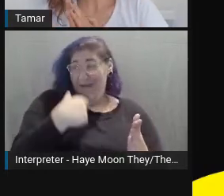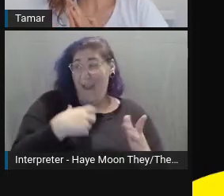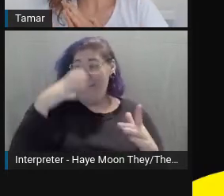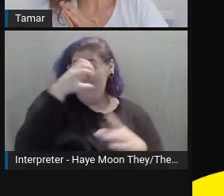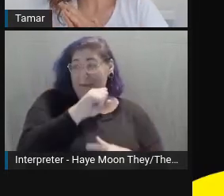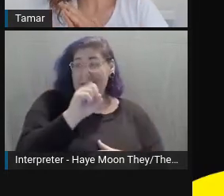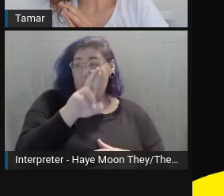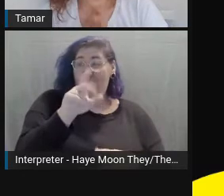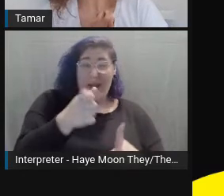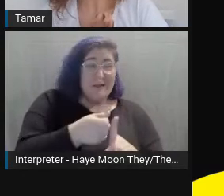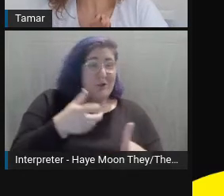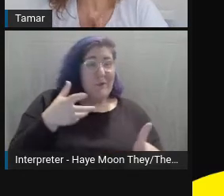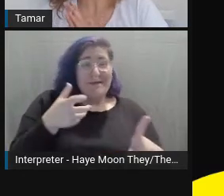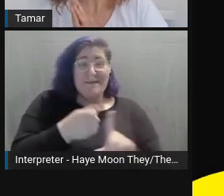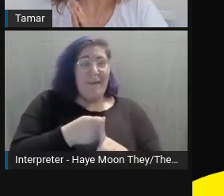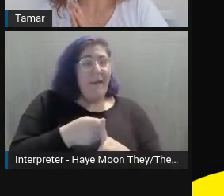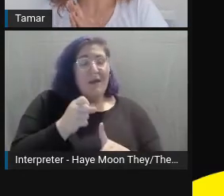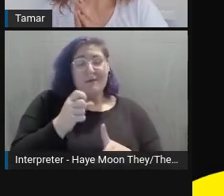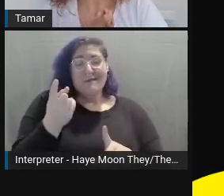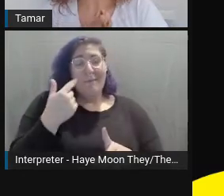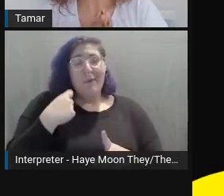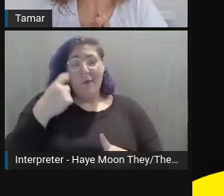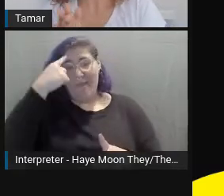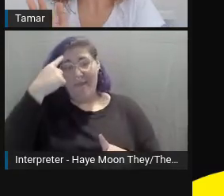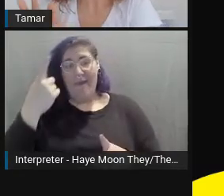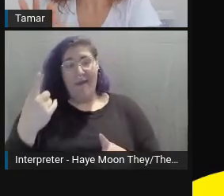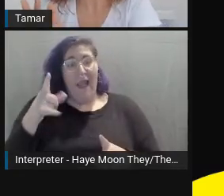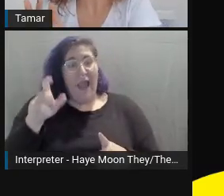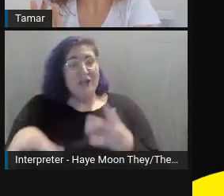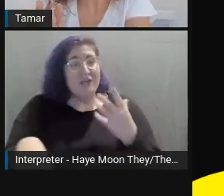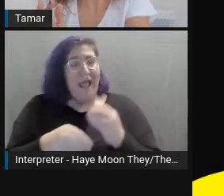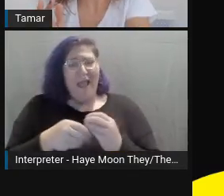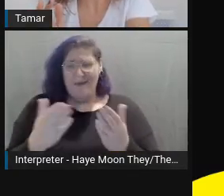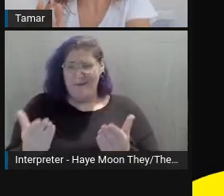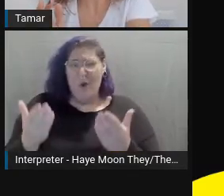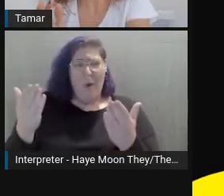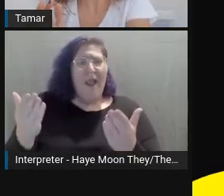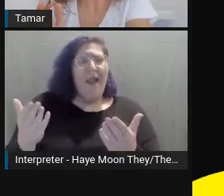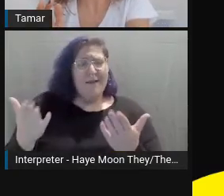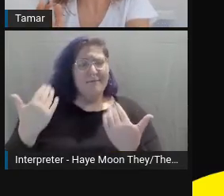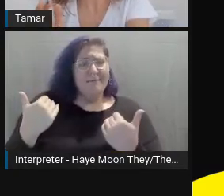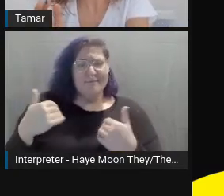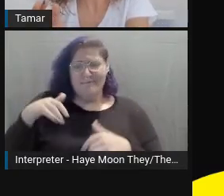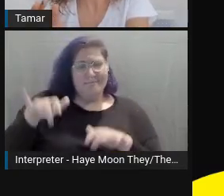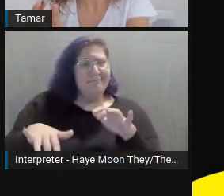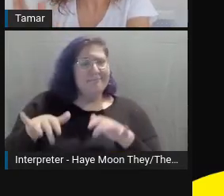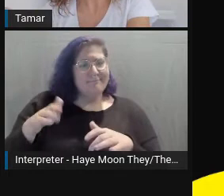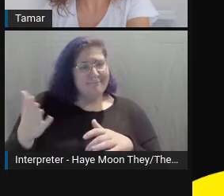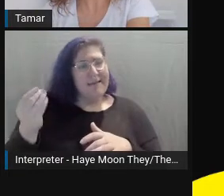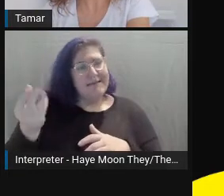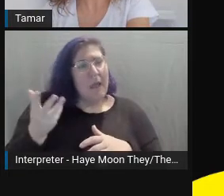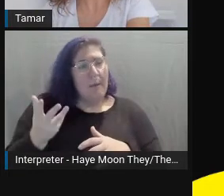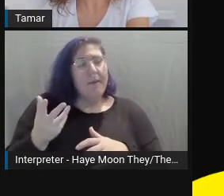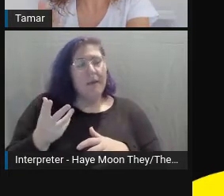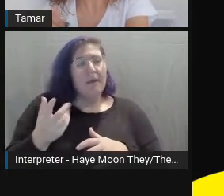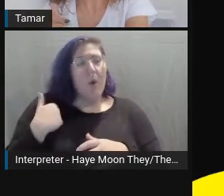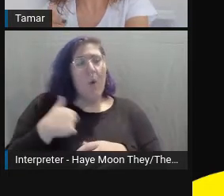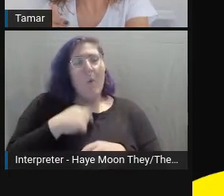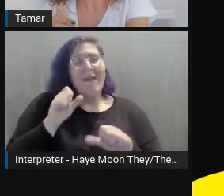or that I should add to, please, by all means, add it to the comments or we can discuss it afterwards.